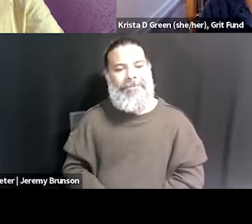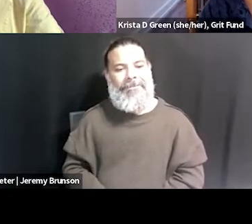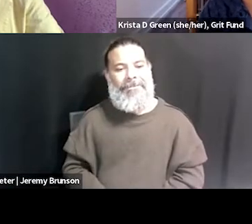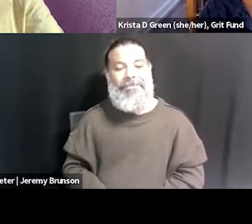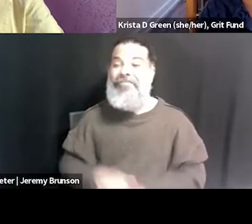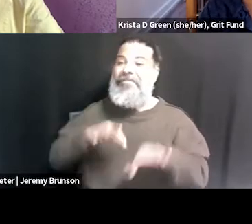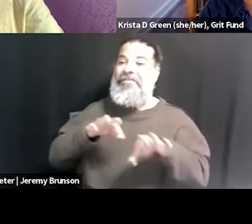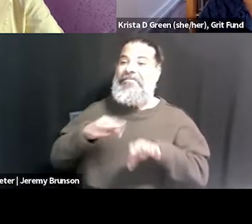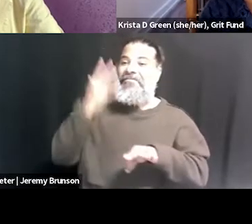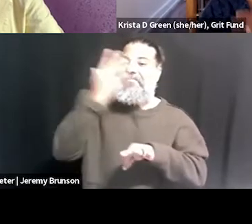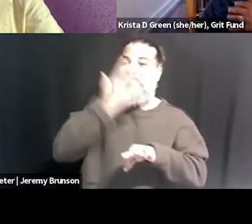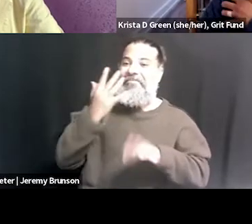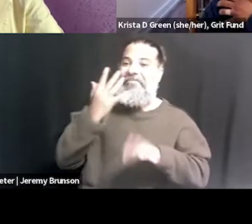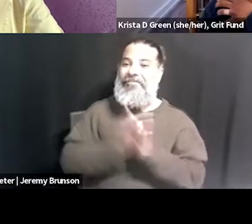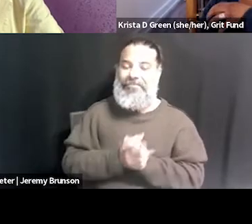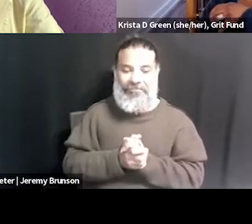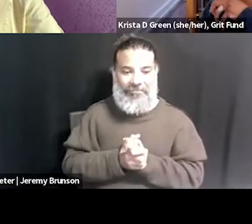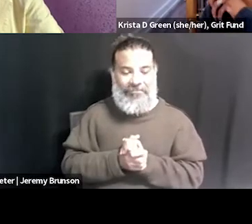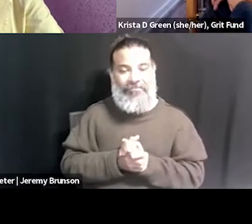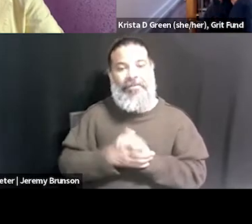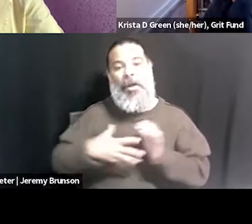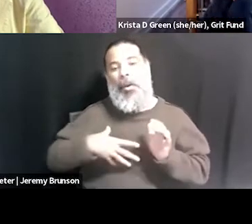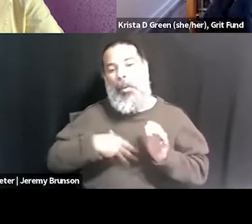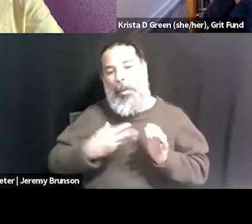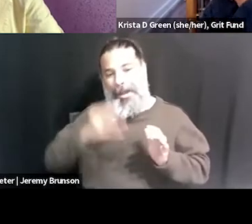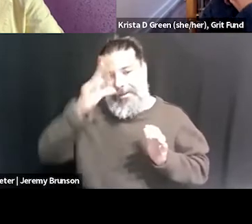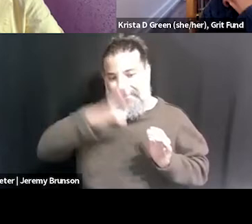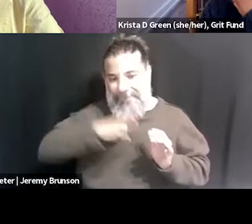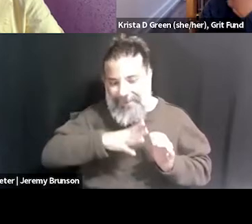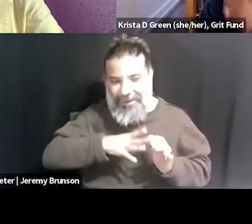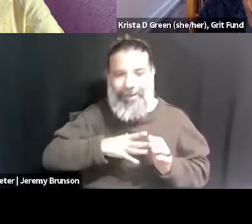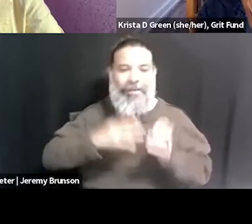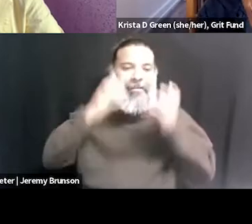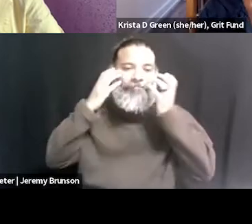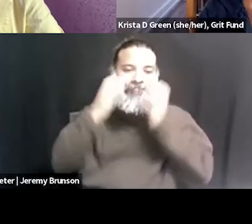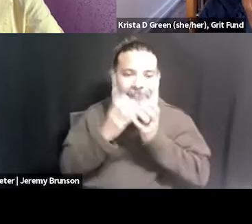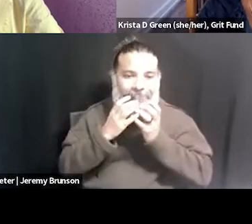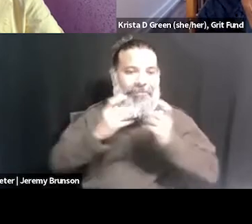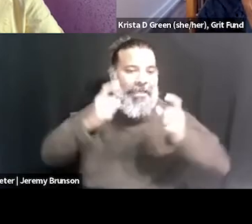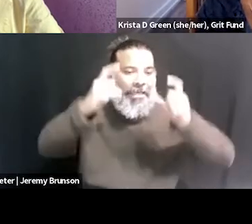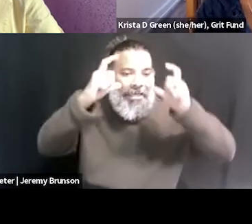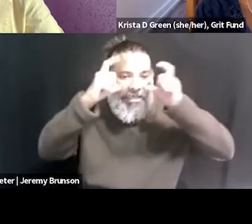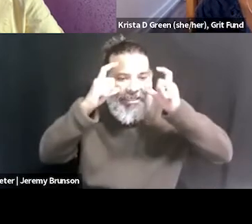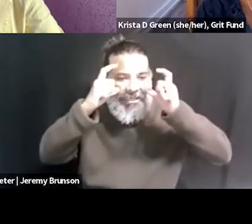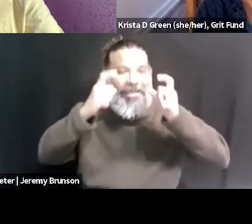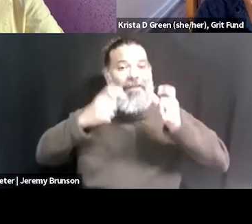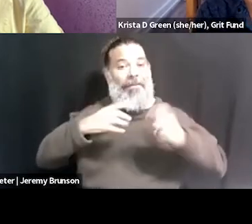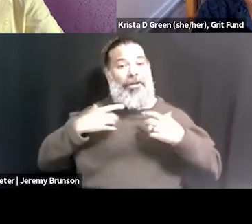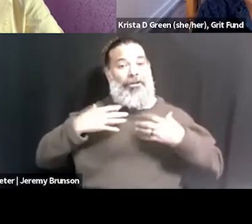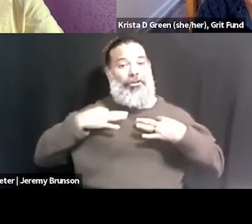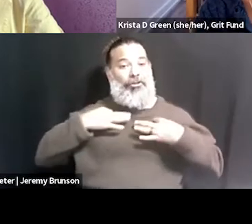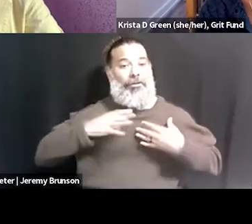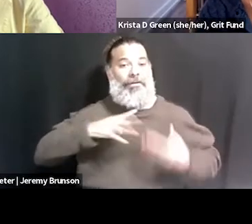Describe myself I'm a white male with a beard and glasses wearing a flannel shirt, and I'm